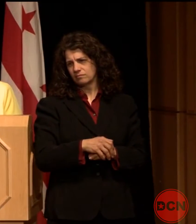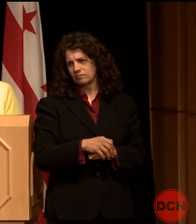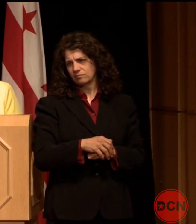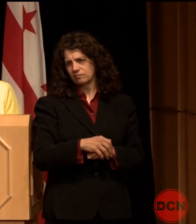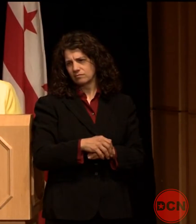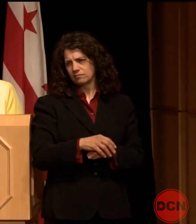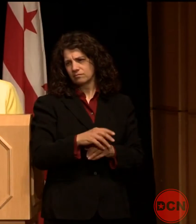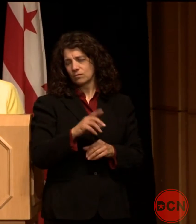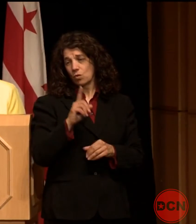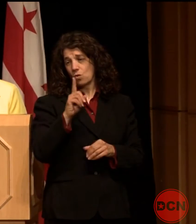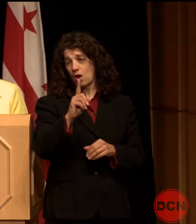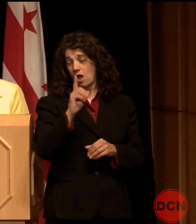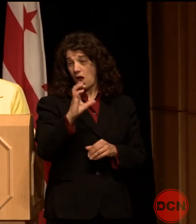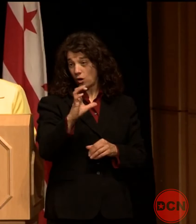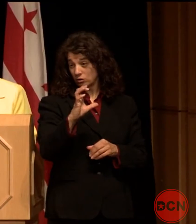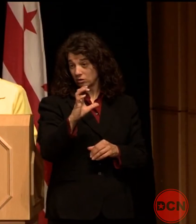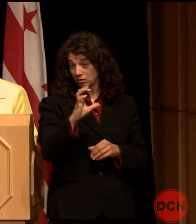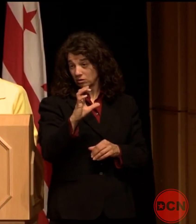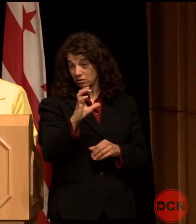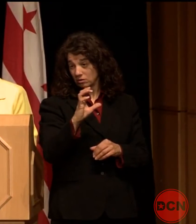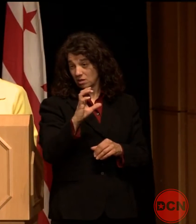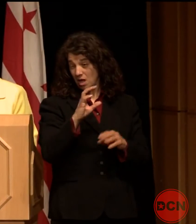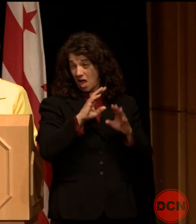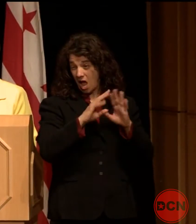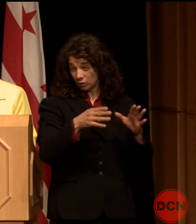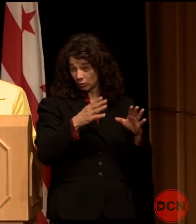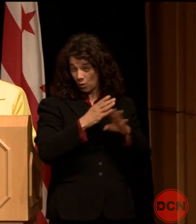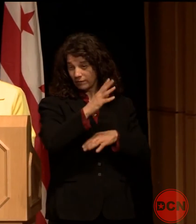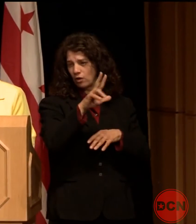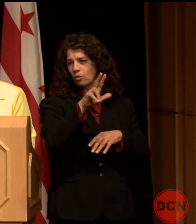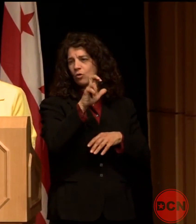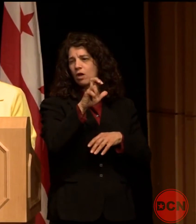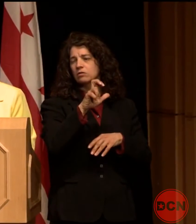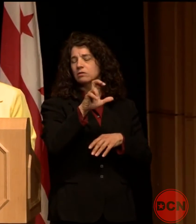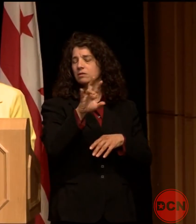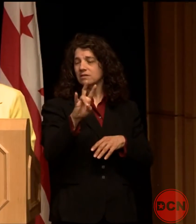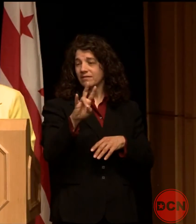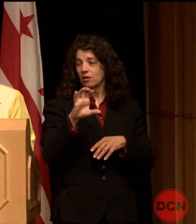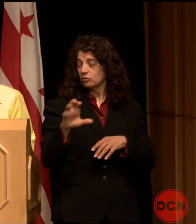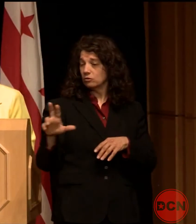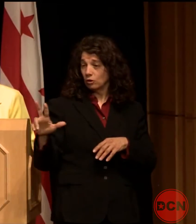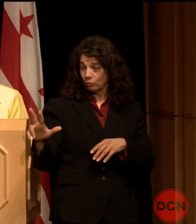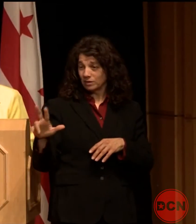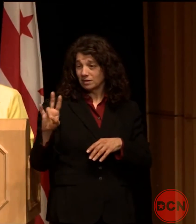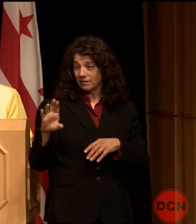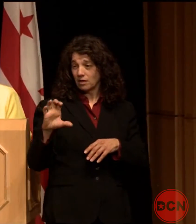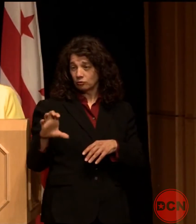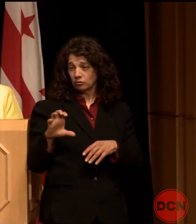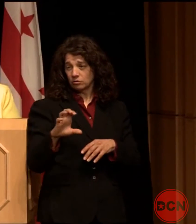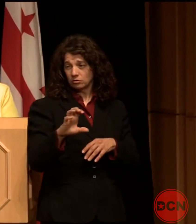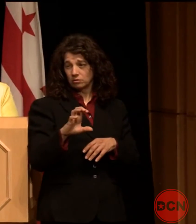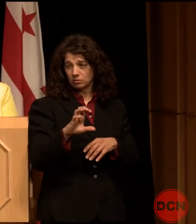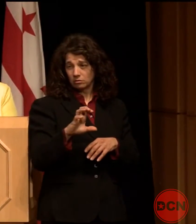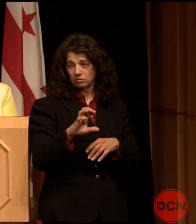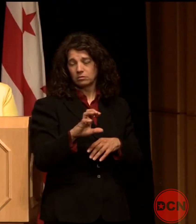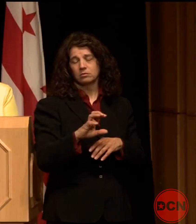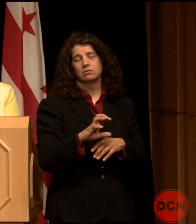UNITS AND OVER 3700 UNITS ARE CURRENTLY IN OUR DEVELOPMENT PIPELINE. YOU WILL SHORTLY LEARN MORE